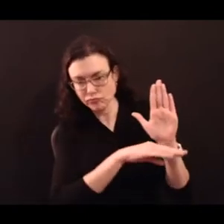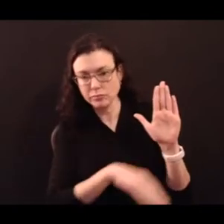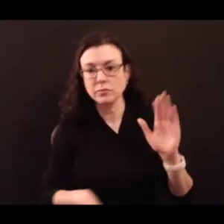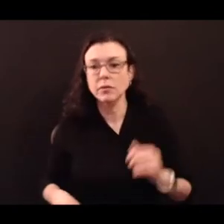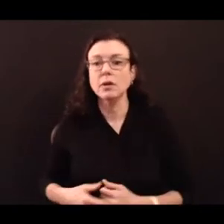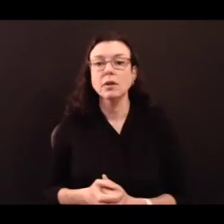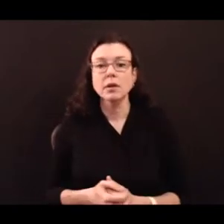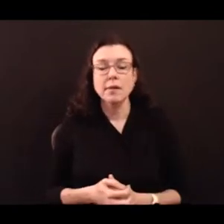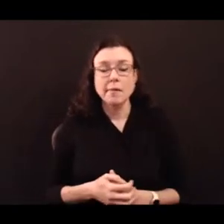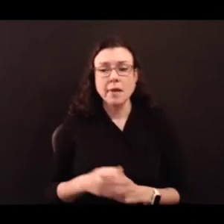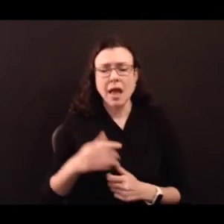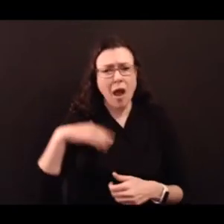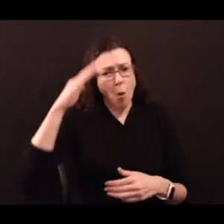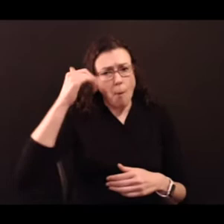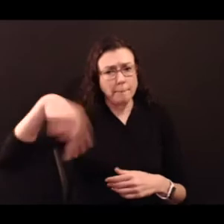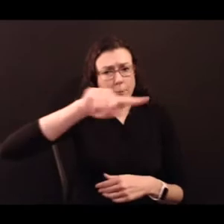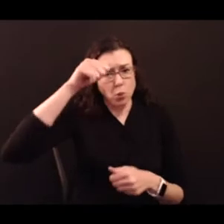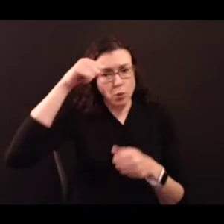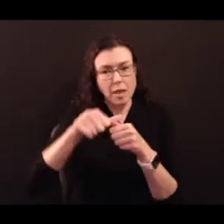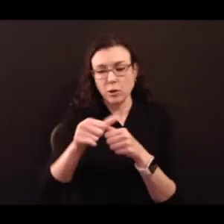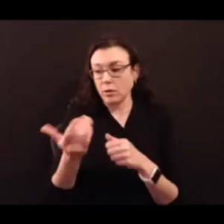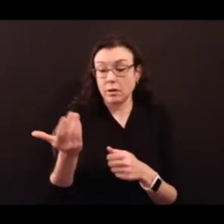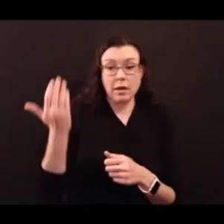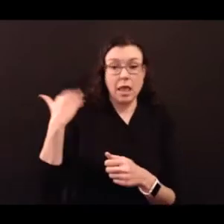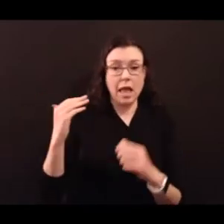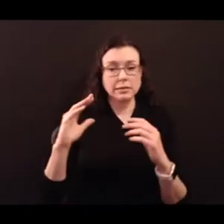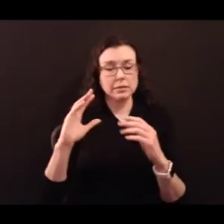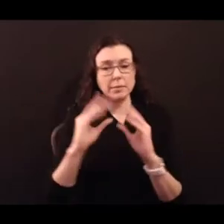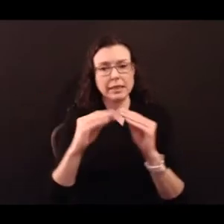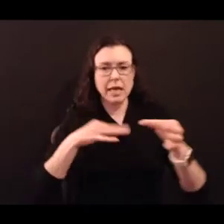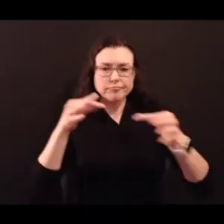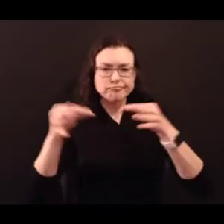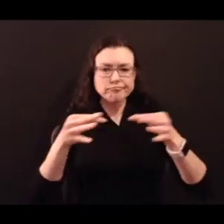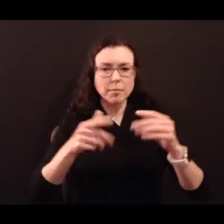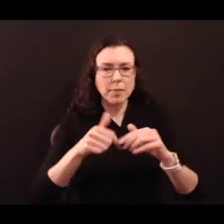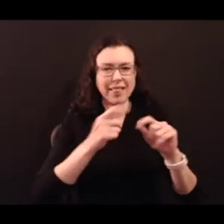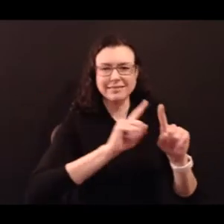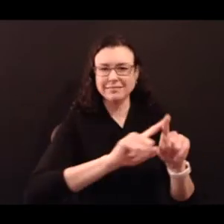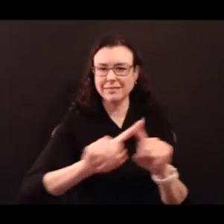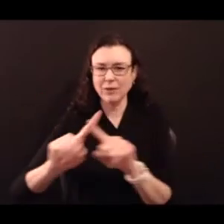I hope you remember from our last meeting that I described the various ways we are gathering